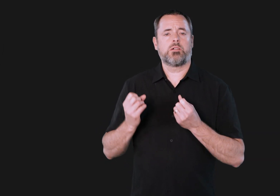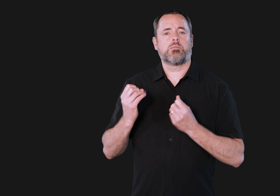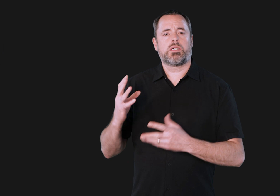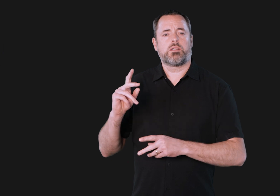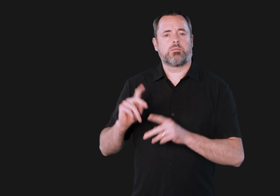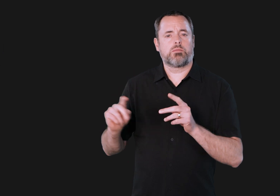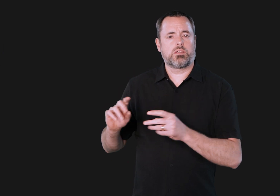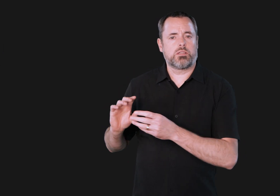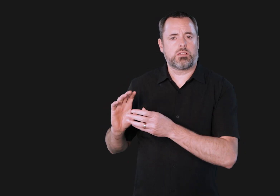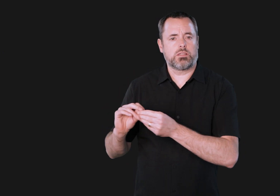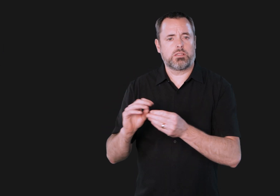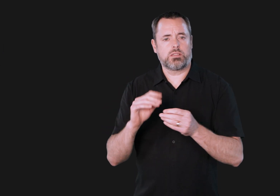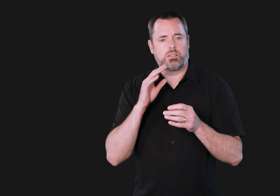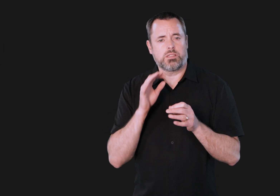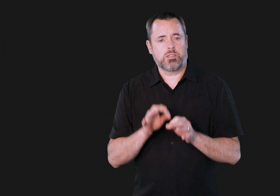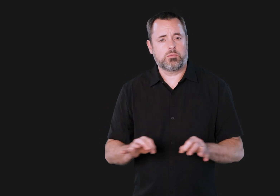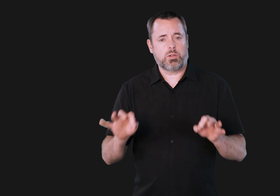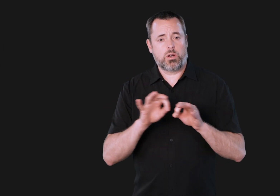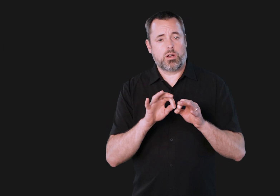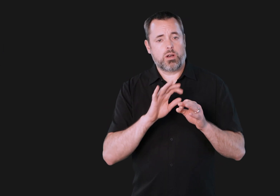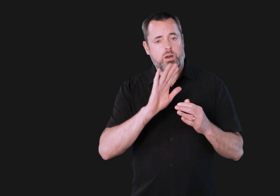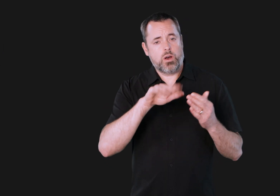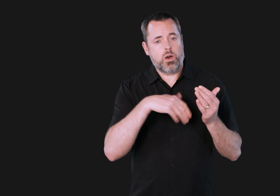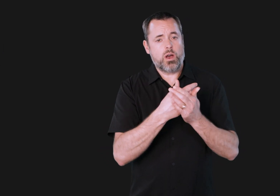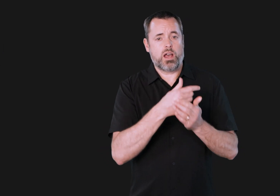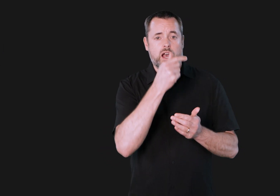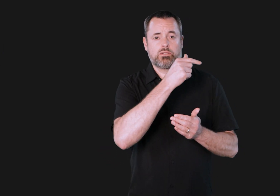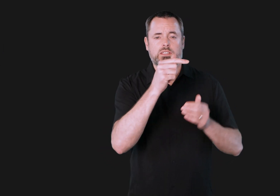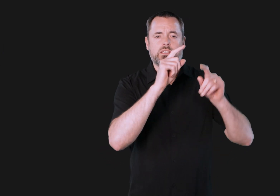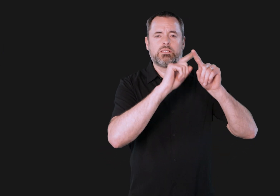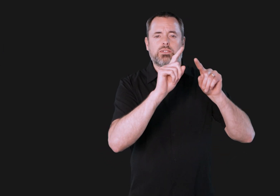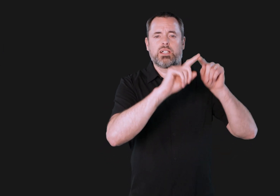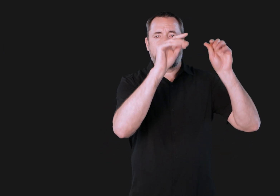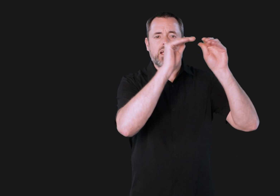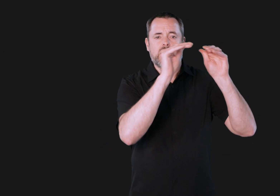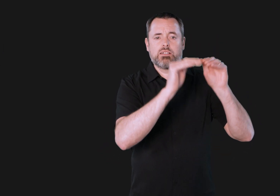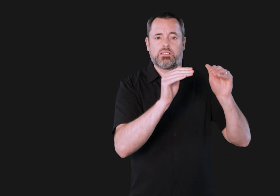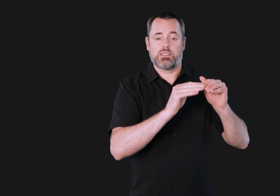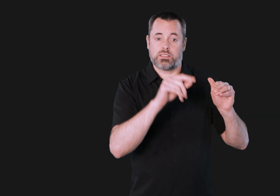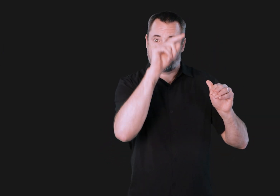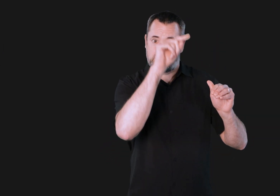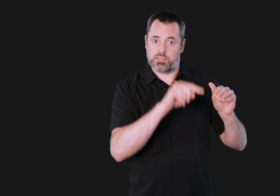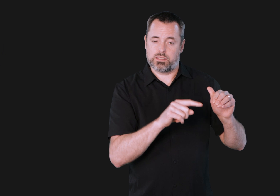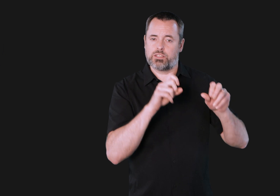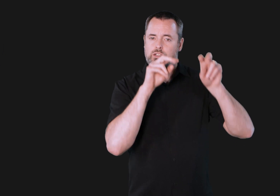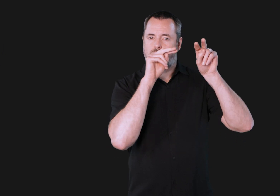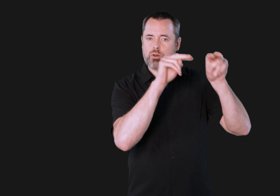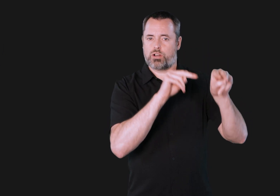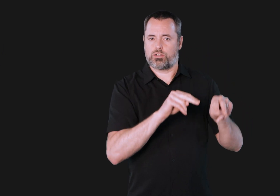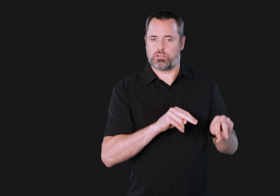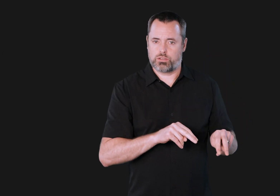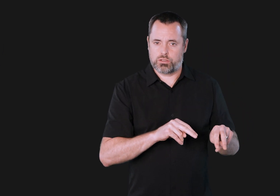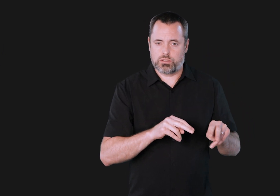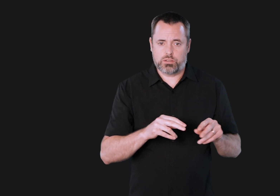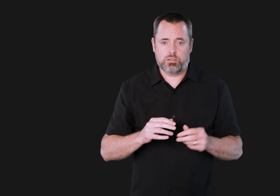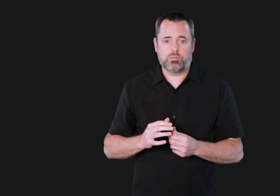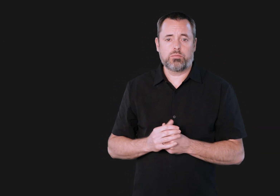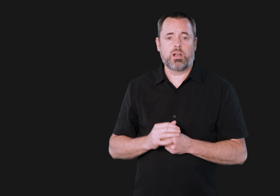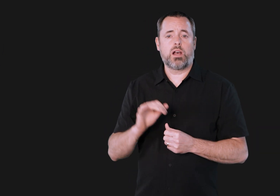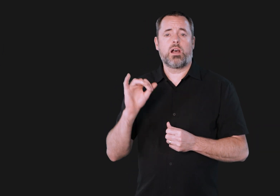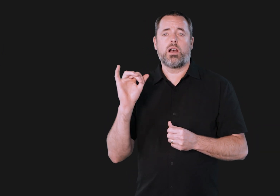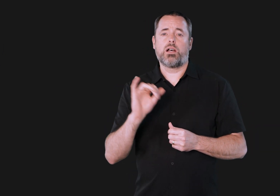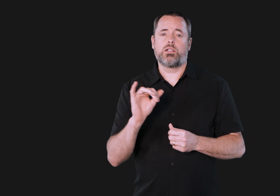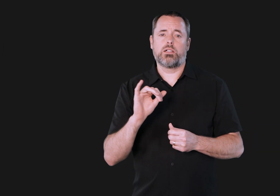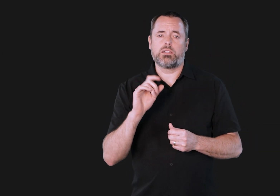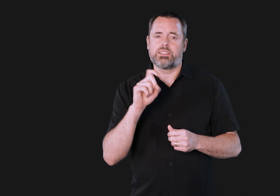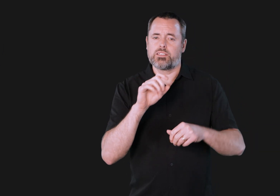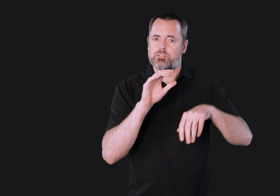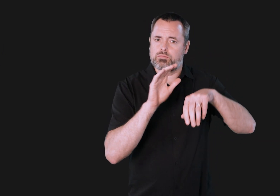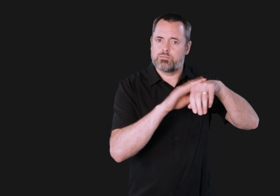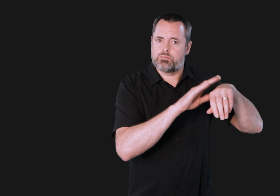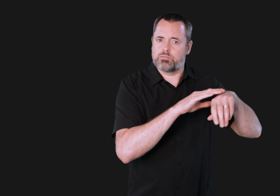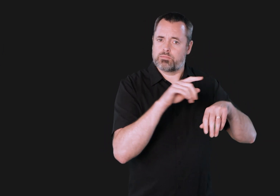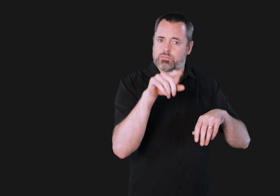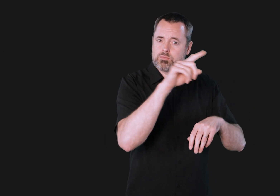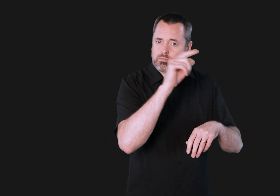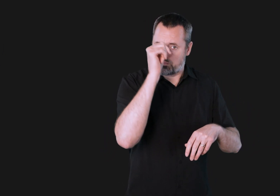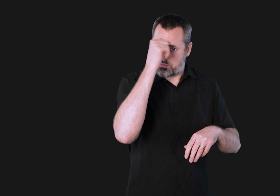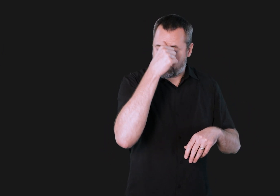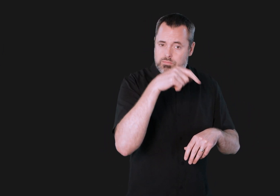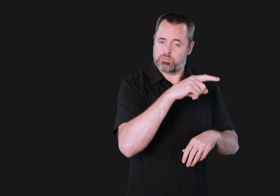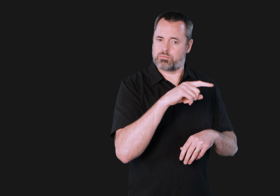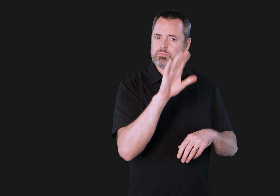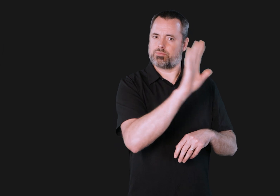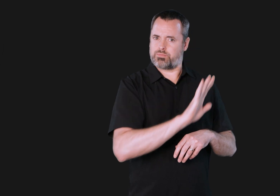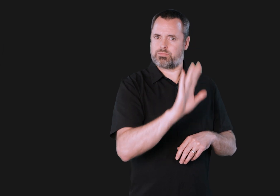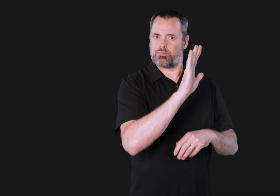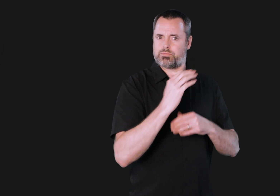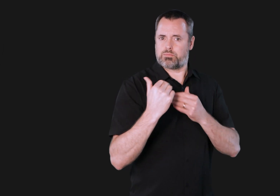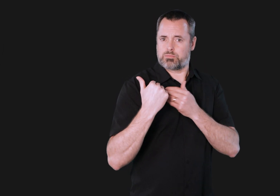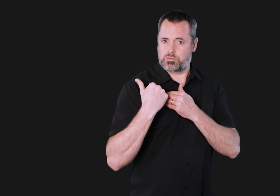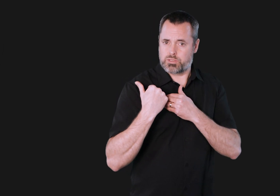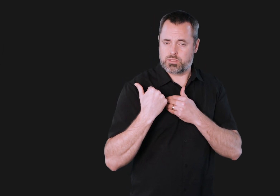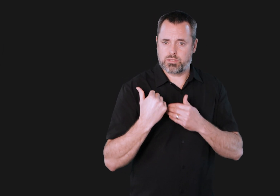Many people also said it was important that all levels of government are monitored. They should be reminded of their responsibility.